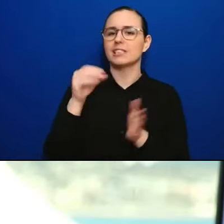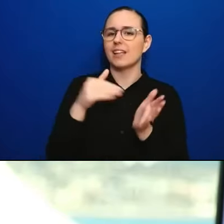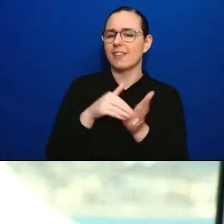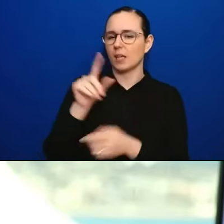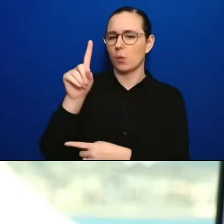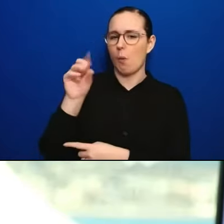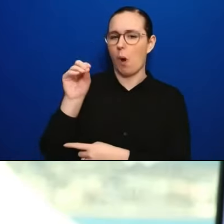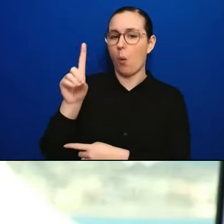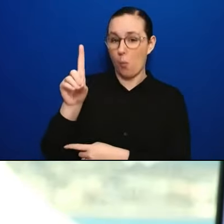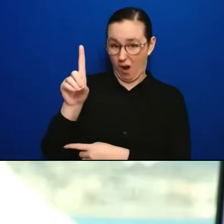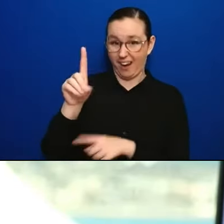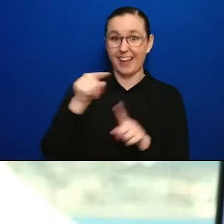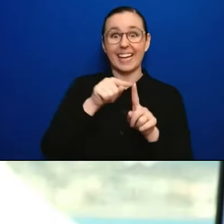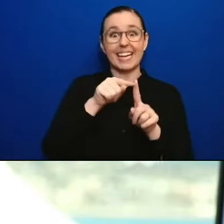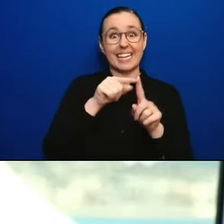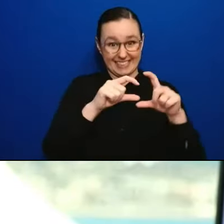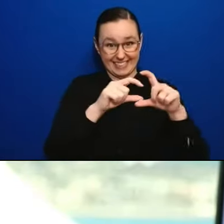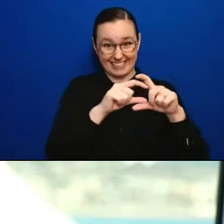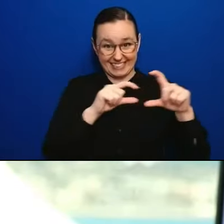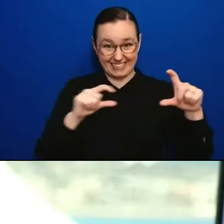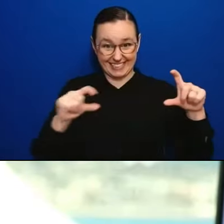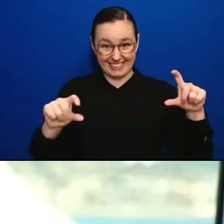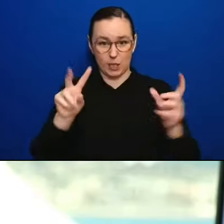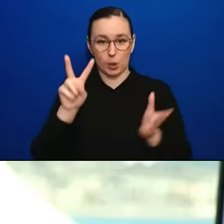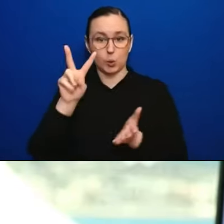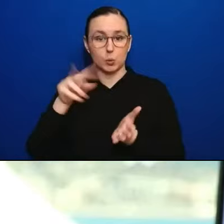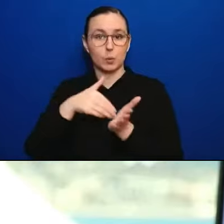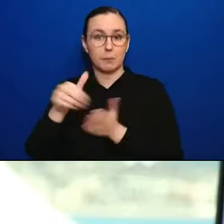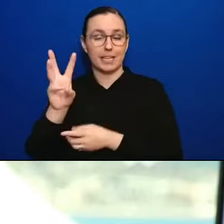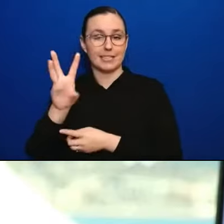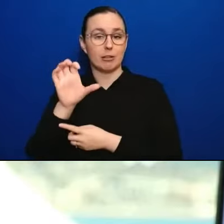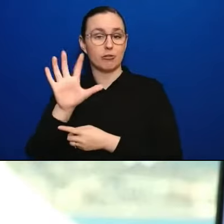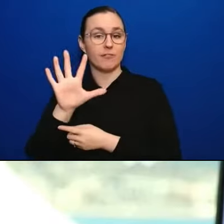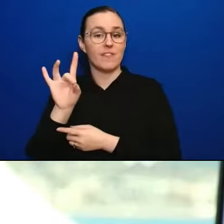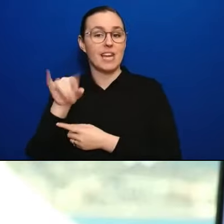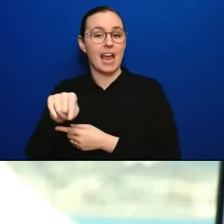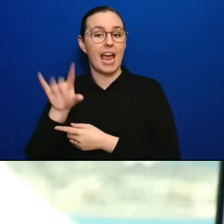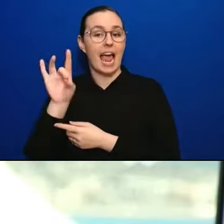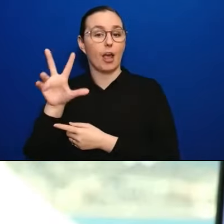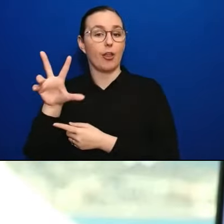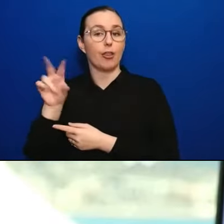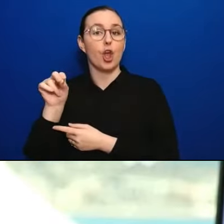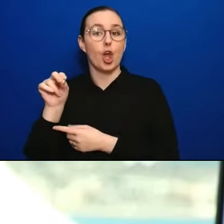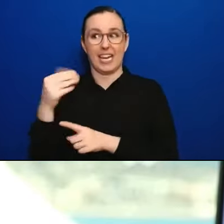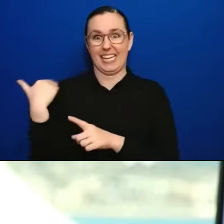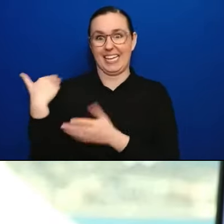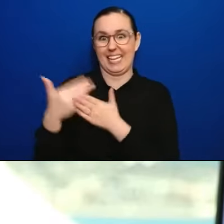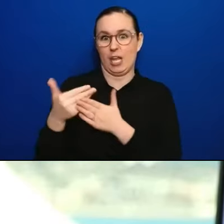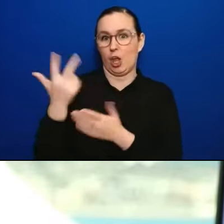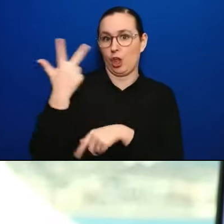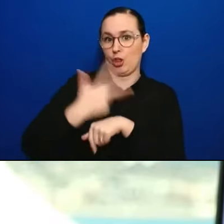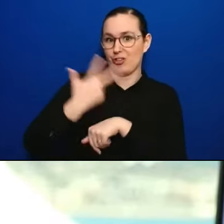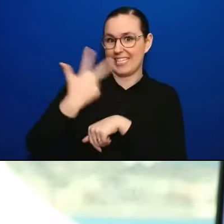inventory of 4,260,101 tests,